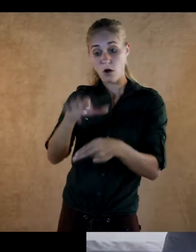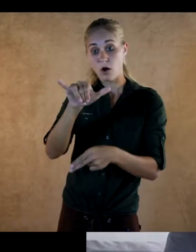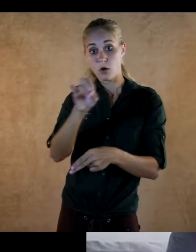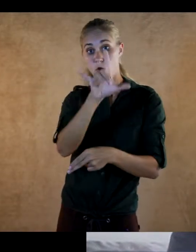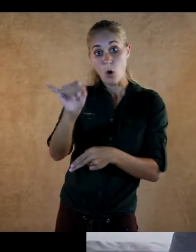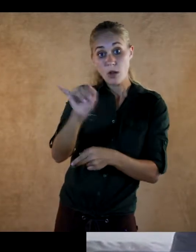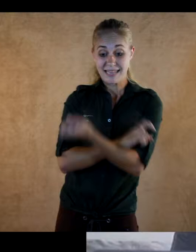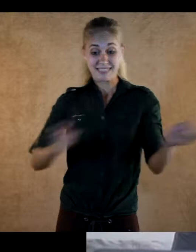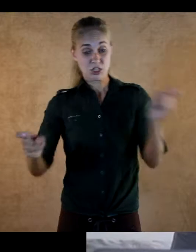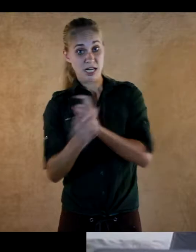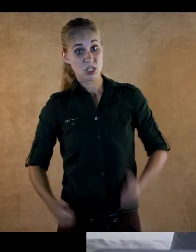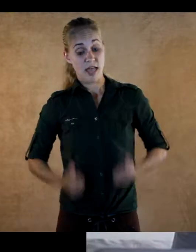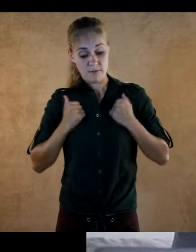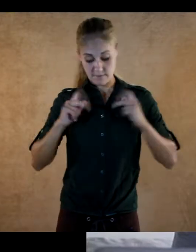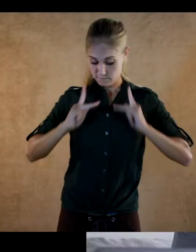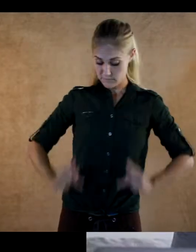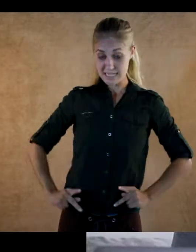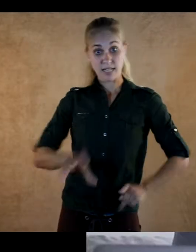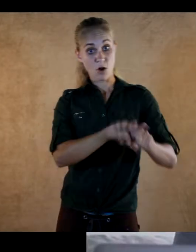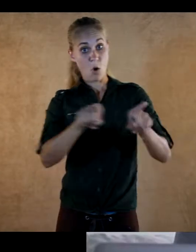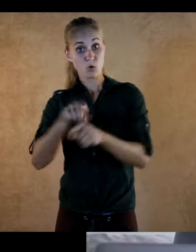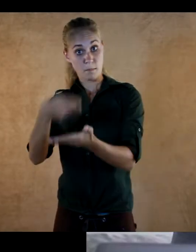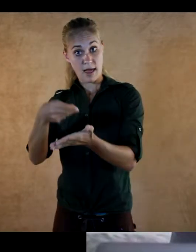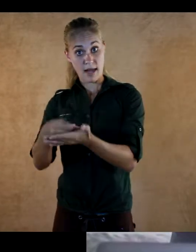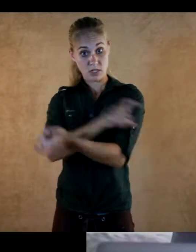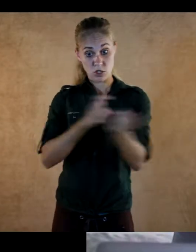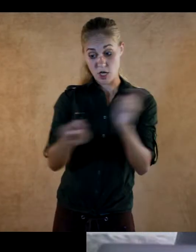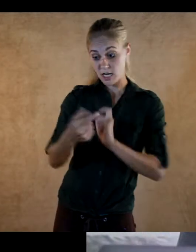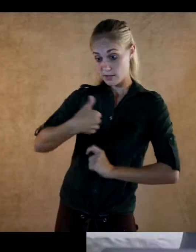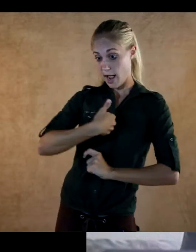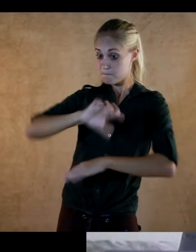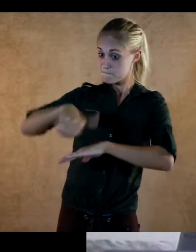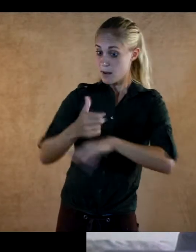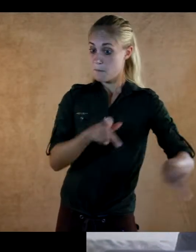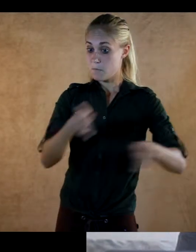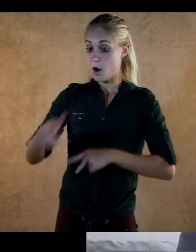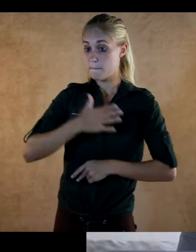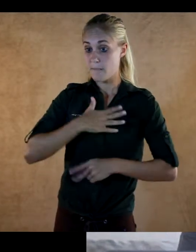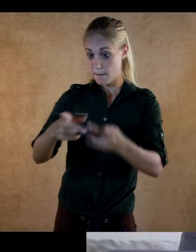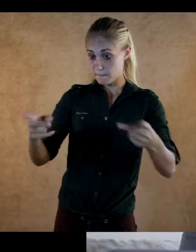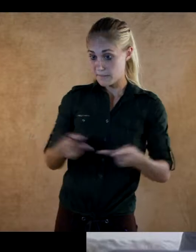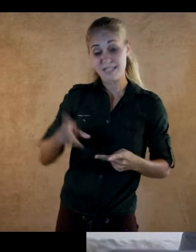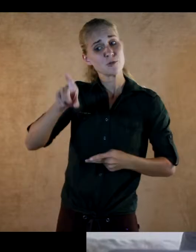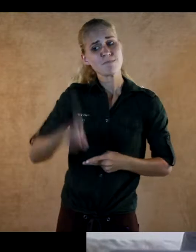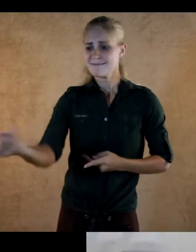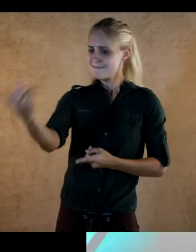They transform lives physically and financially. Hey, I'm hosting a Better Body Party at my place and you have to hear about this."